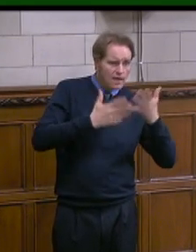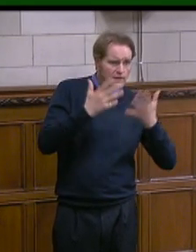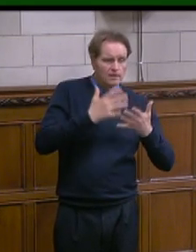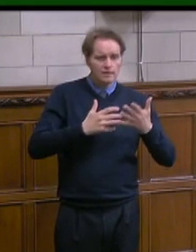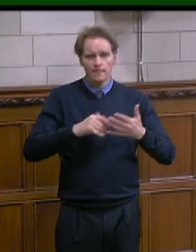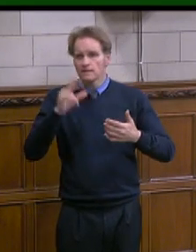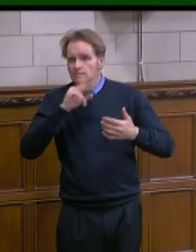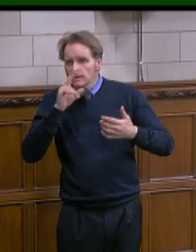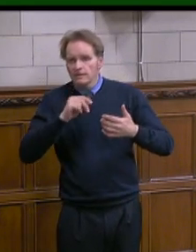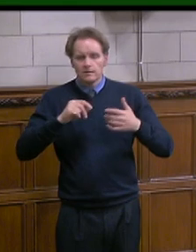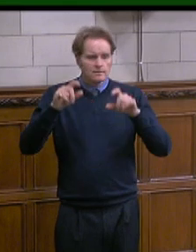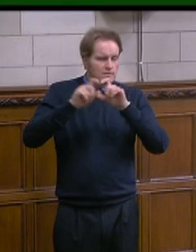a recognised language.